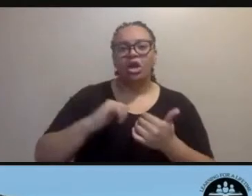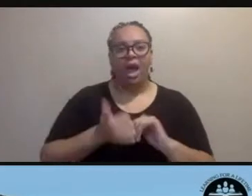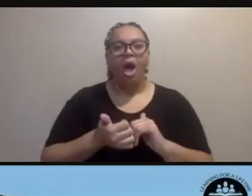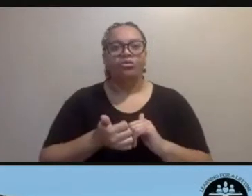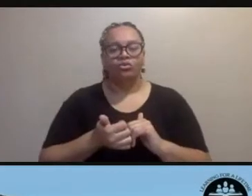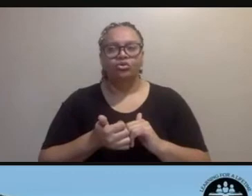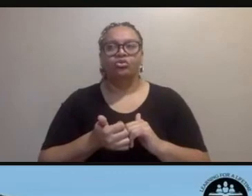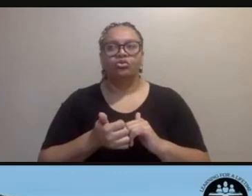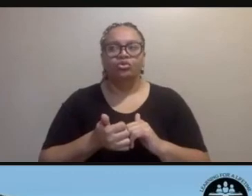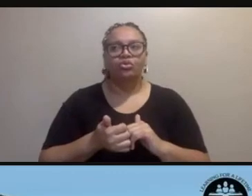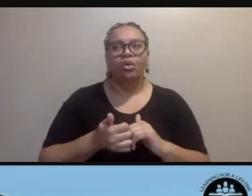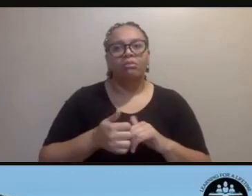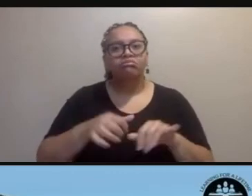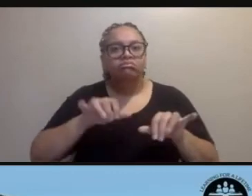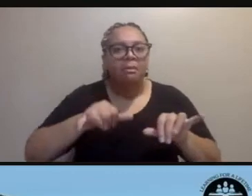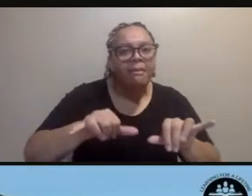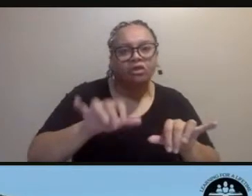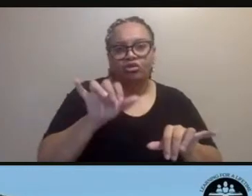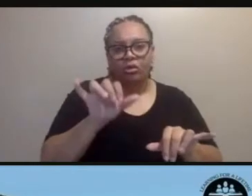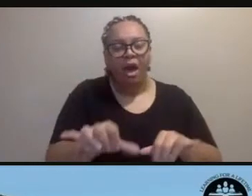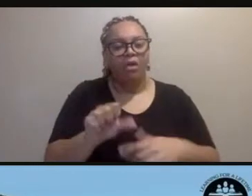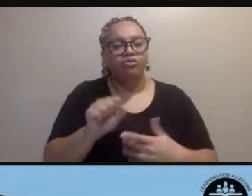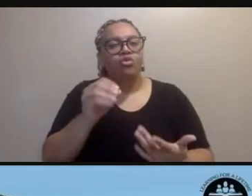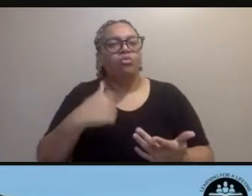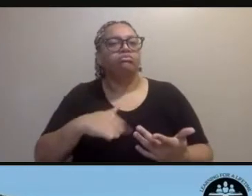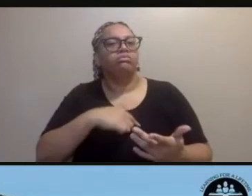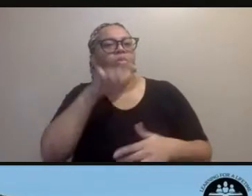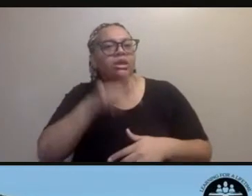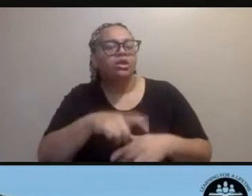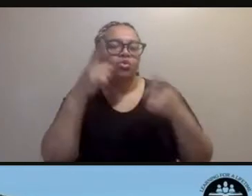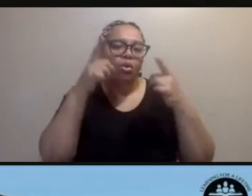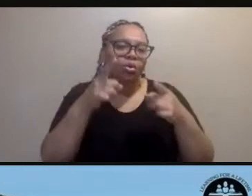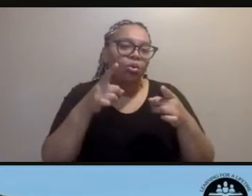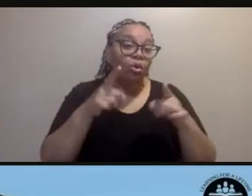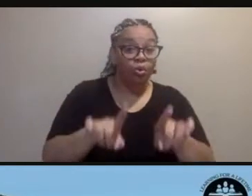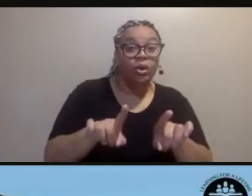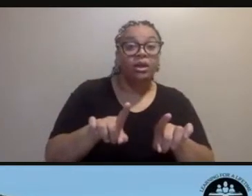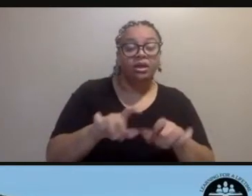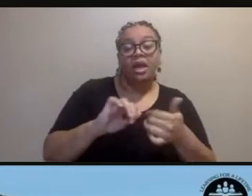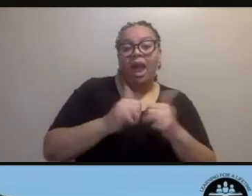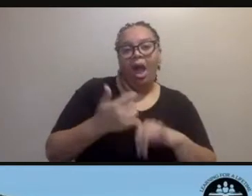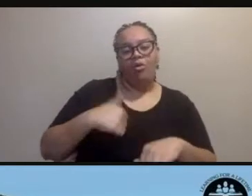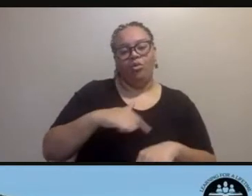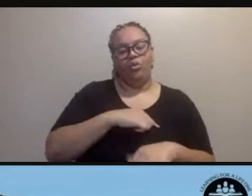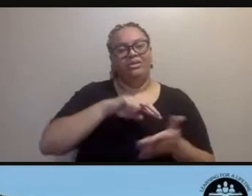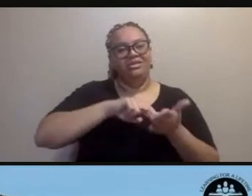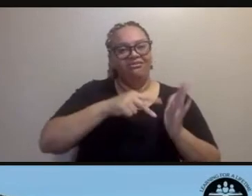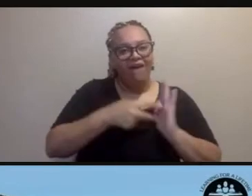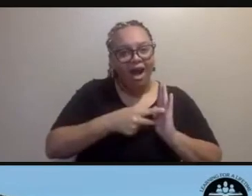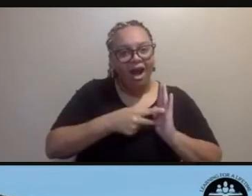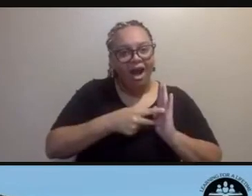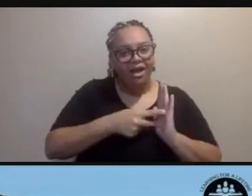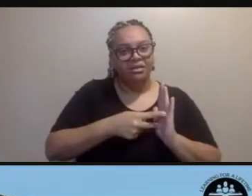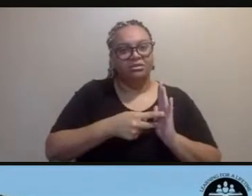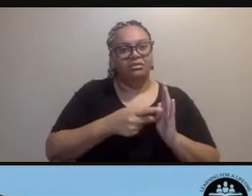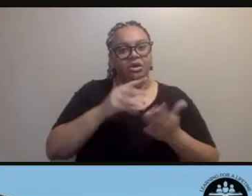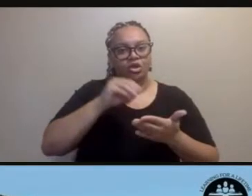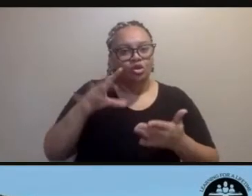IDEAS OUT THERE FOR INSTANCE SOMEWHAT STUDENT SAFETY MEANS AND THERE'S A LOT OF WAYS AND